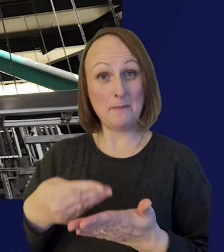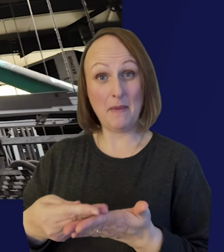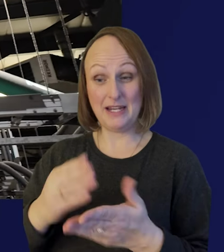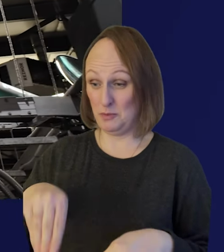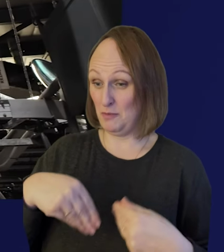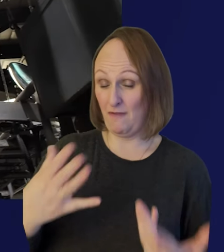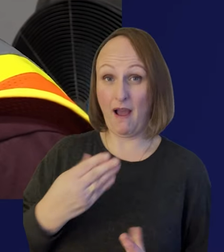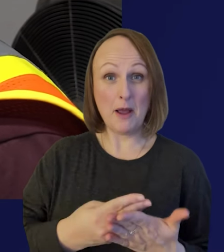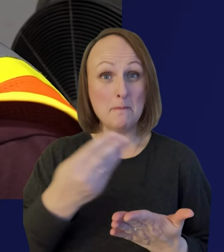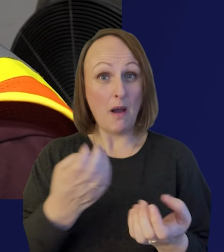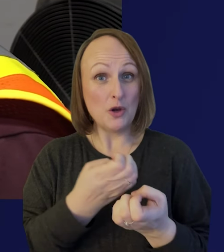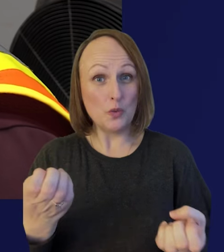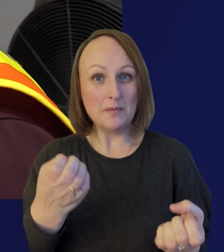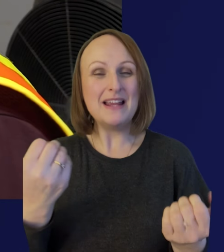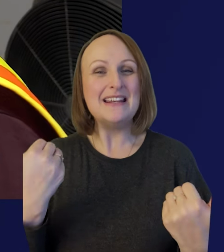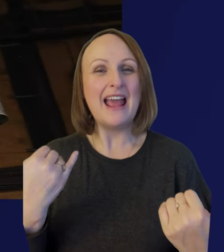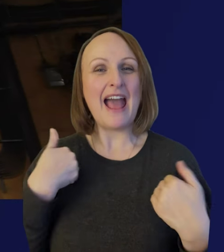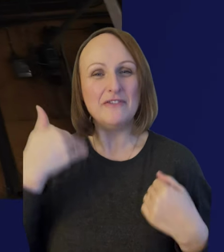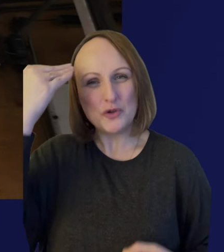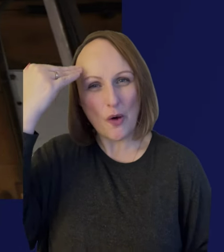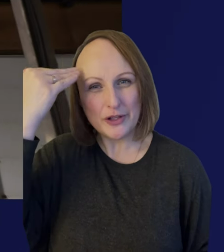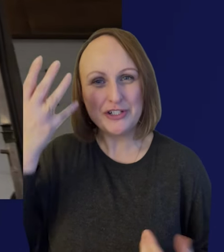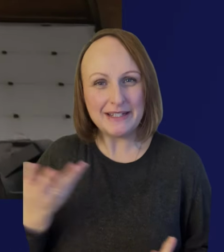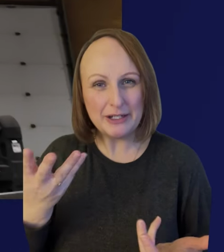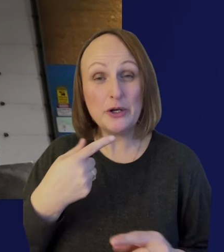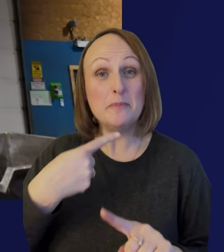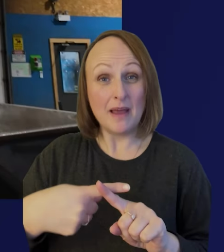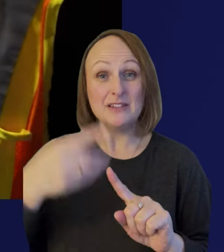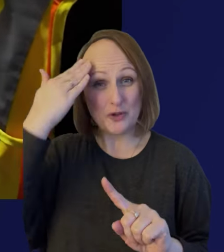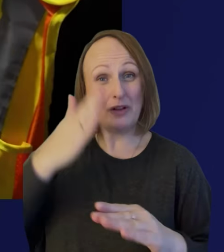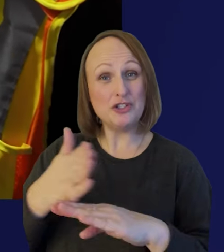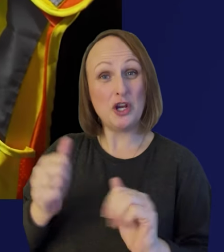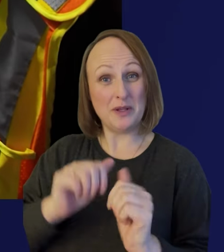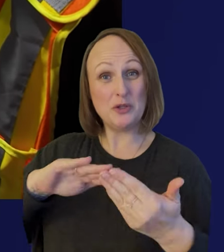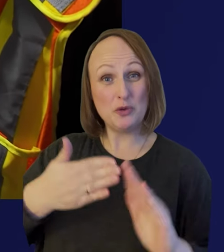internal knowledge and a knowledge that we've shared with the community as well. This is like the finished product.